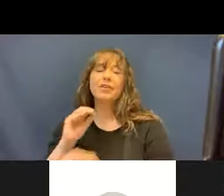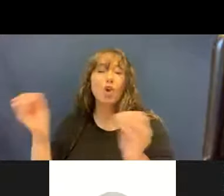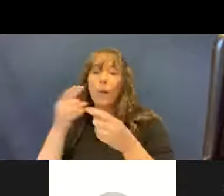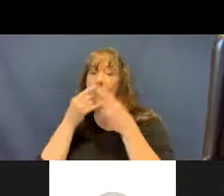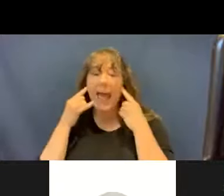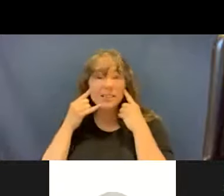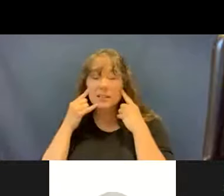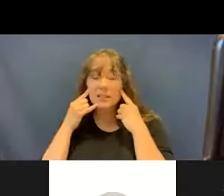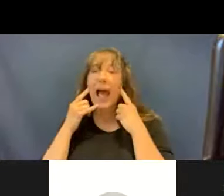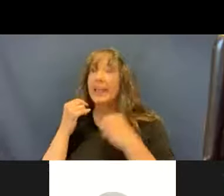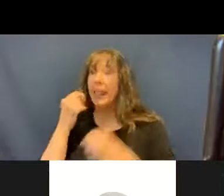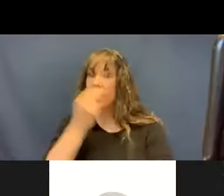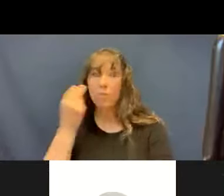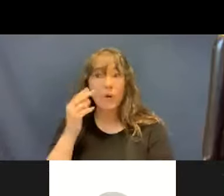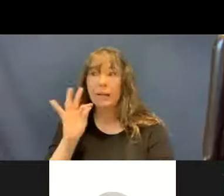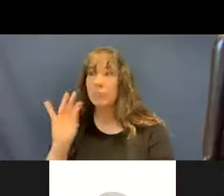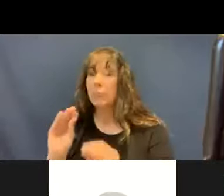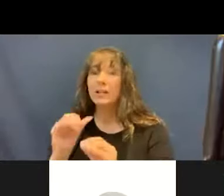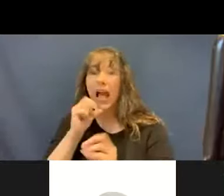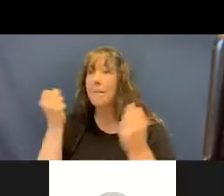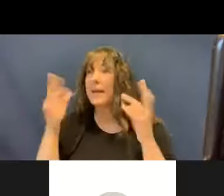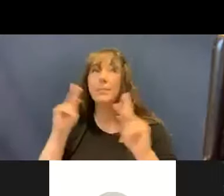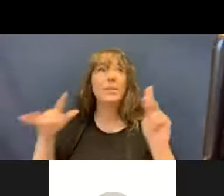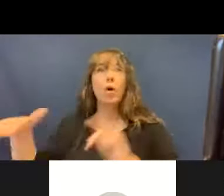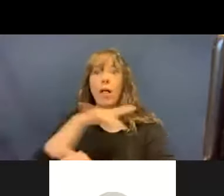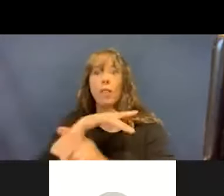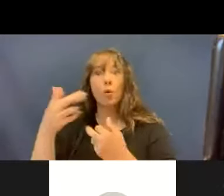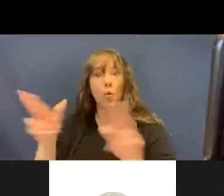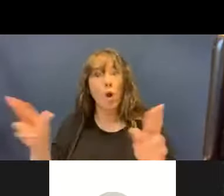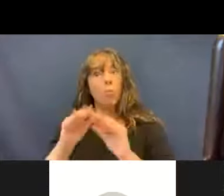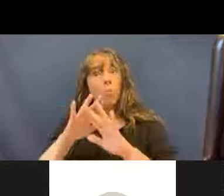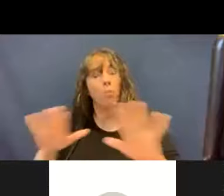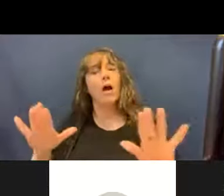lip read and there's not too many people in a setting, I'm basically seen as a hearing